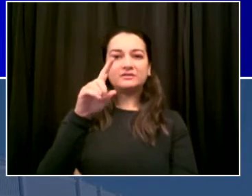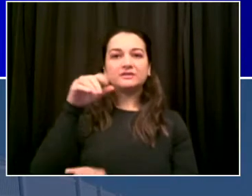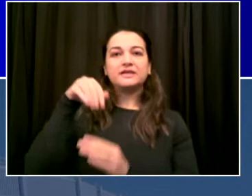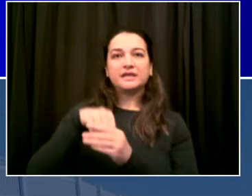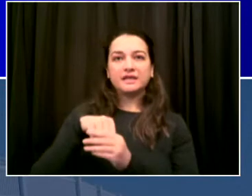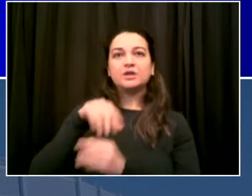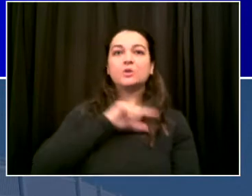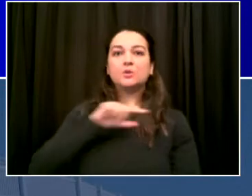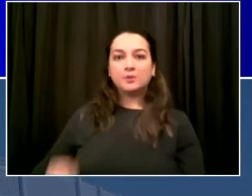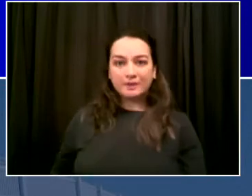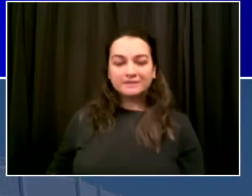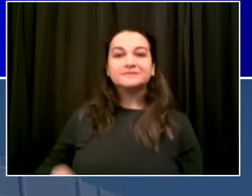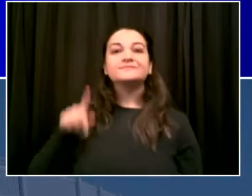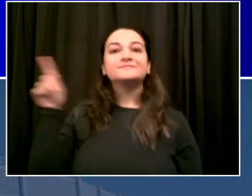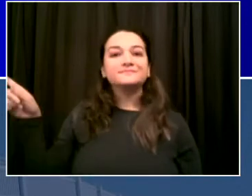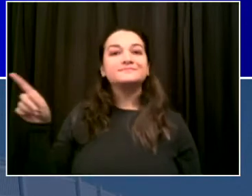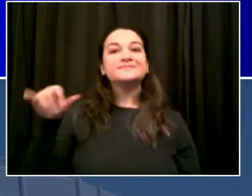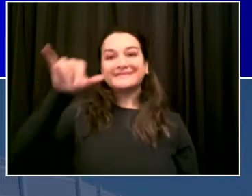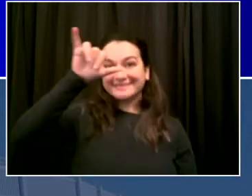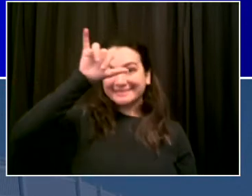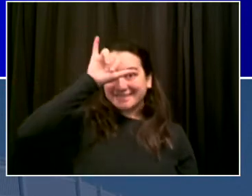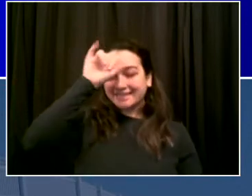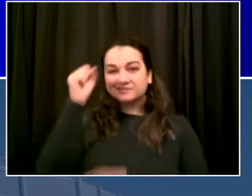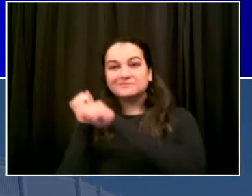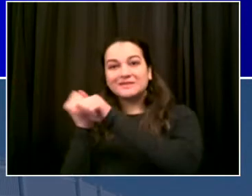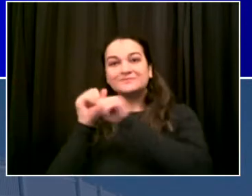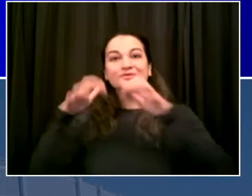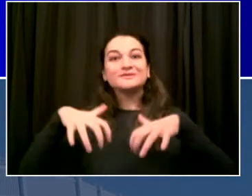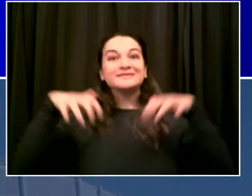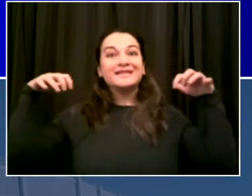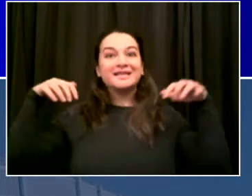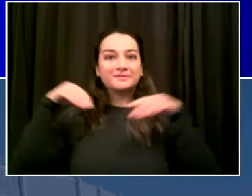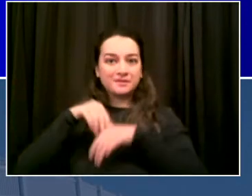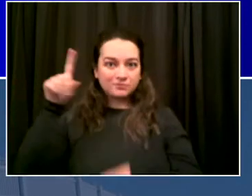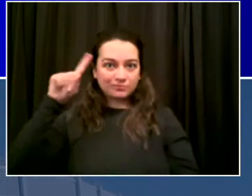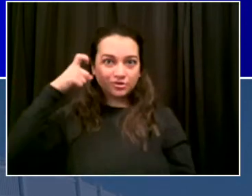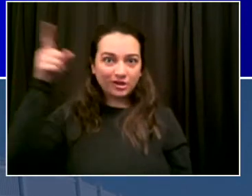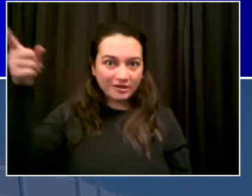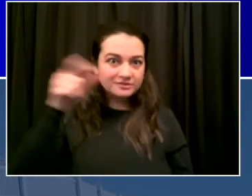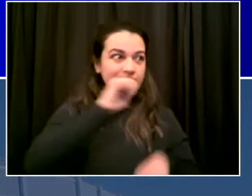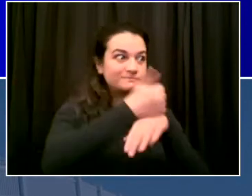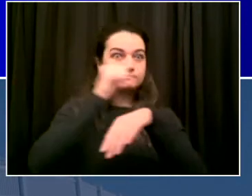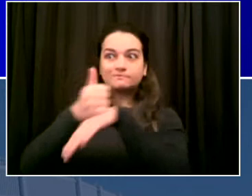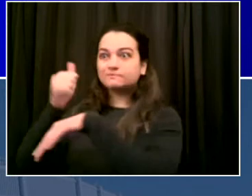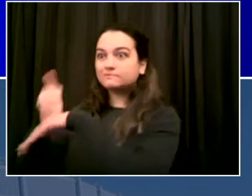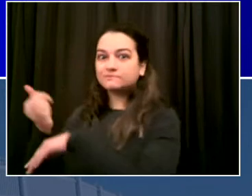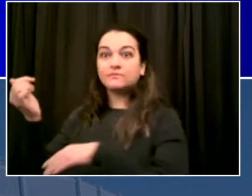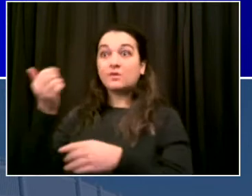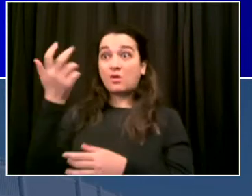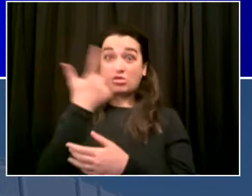WHAT WE NEED. THERE ARE SO MANY PEOPLE